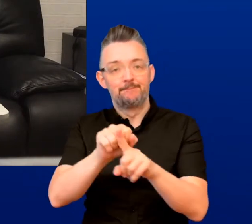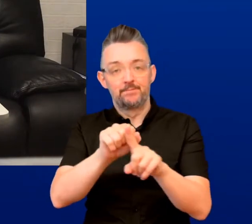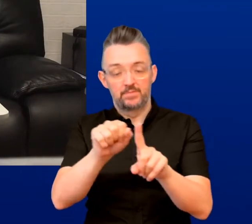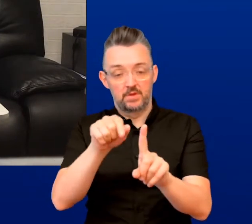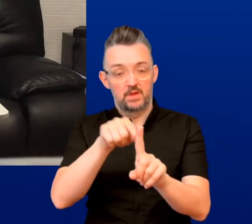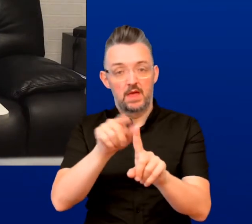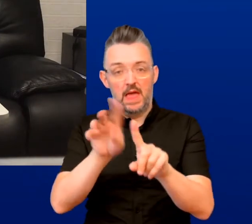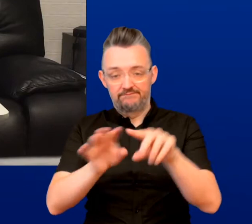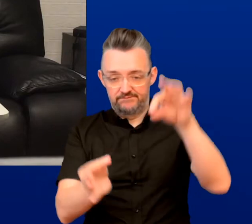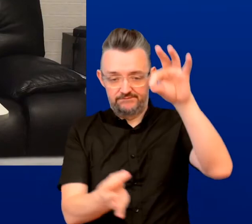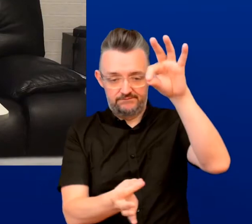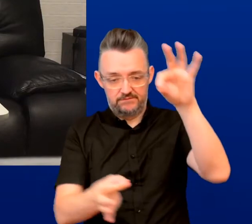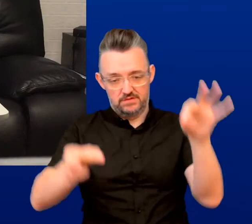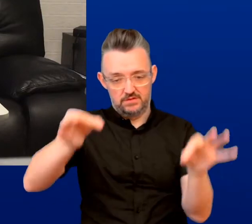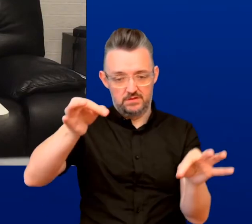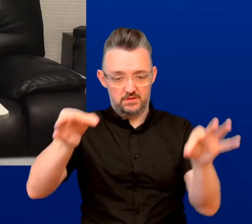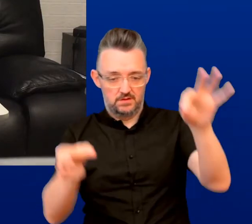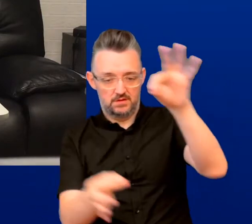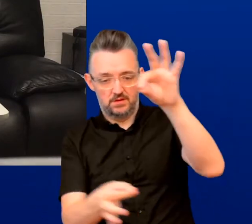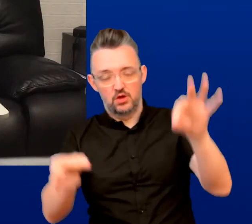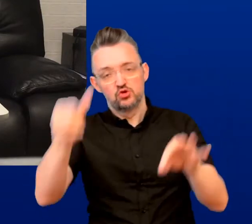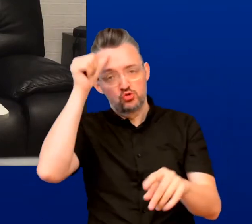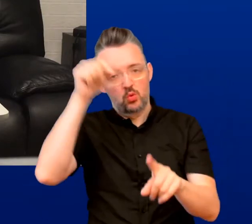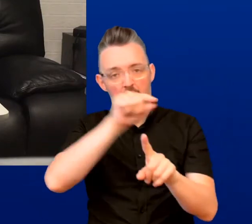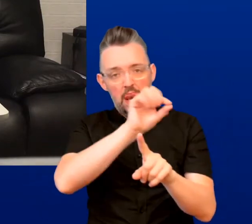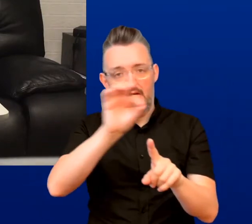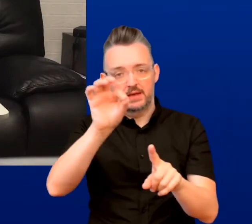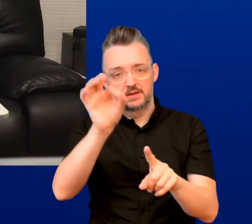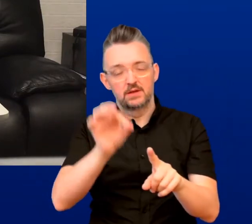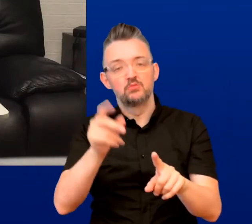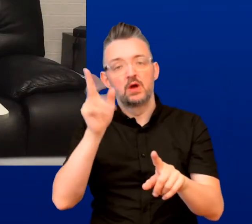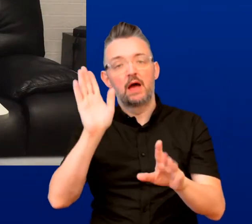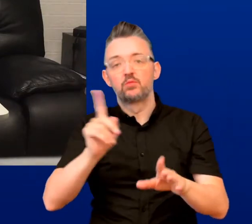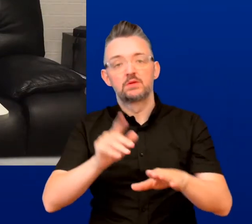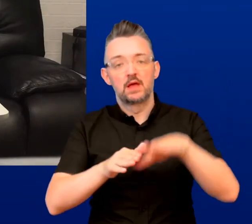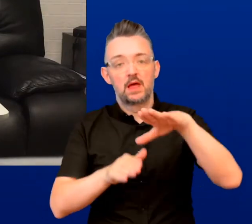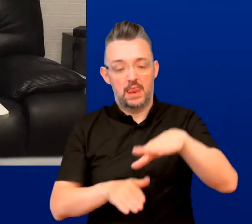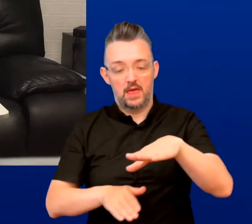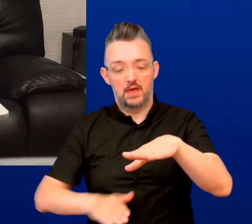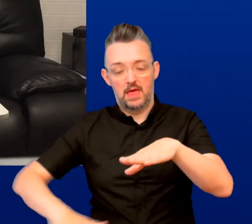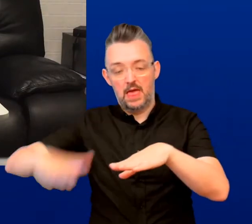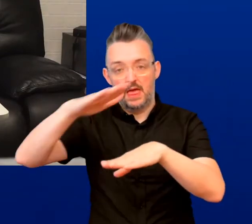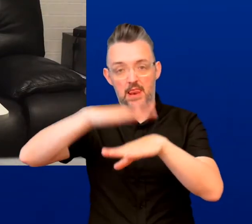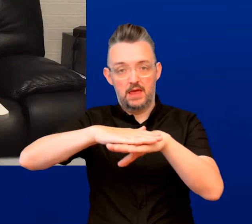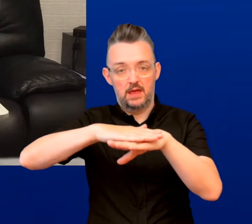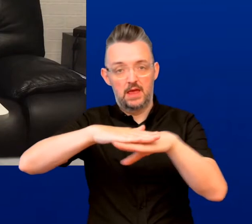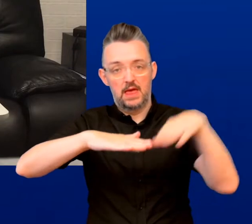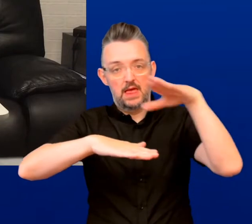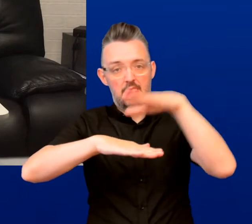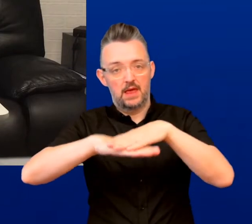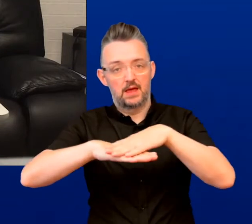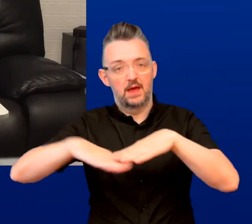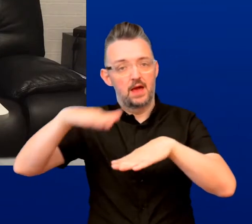horizontal or vertical. You have to layer alternate layers horizontally and then vertically on your piece.